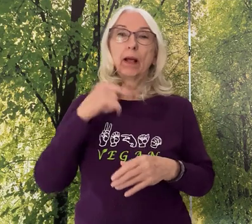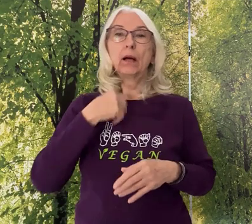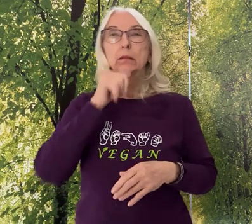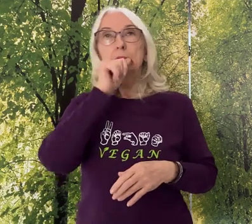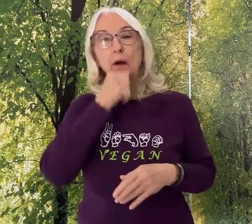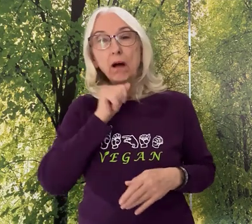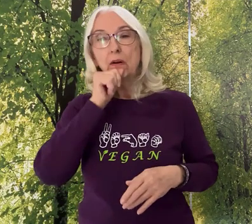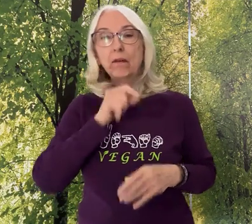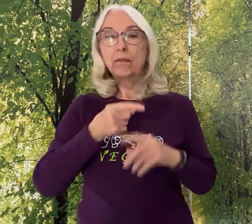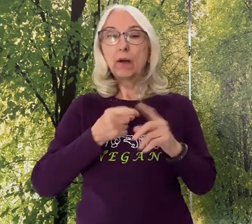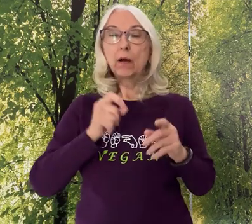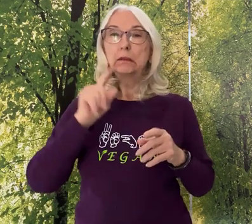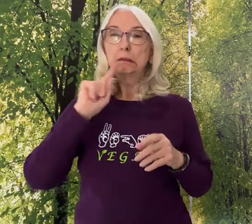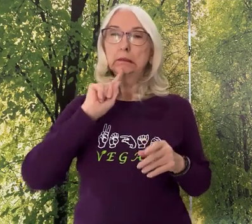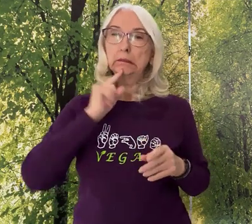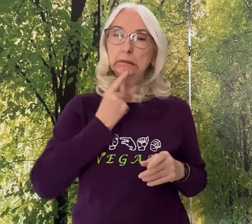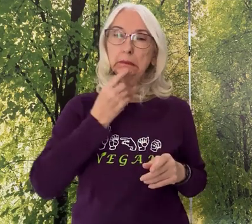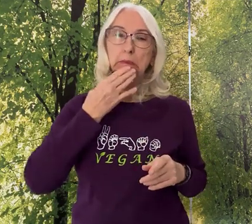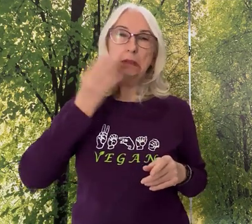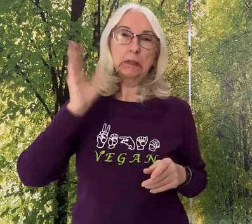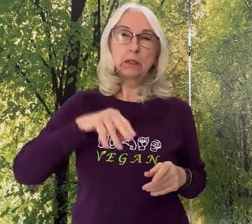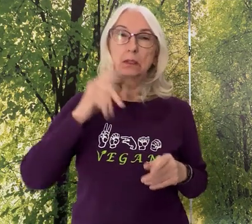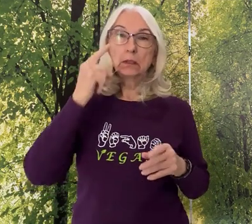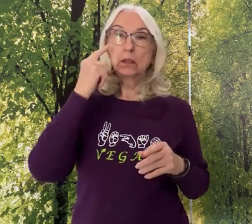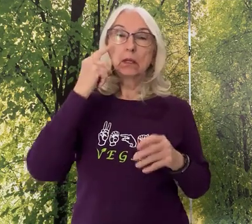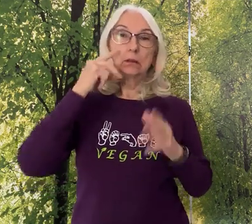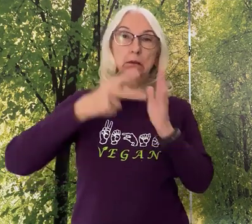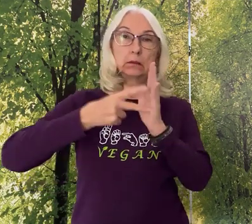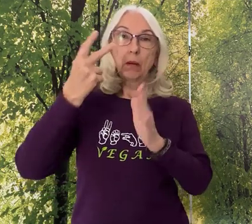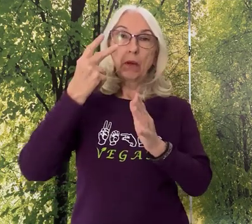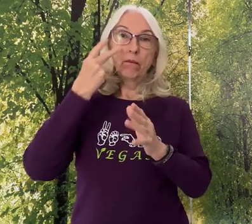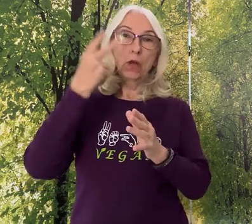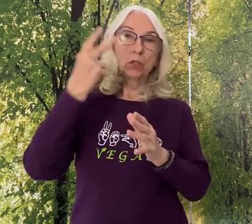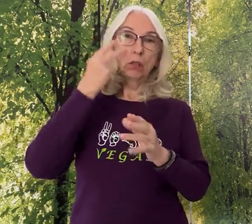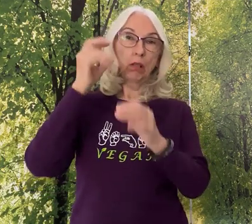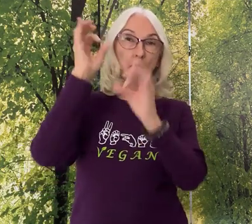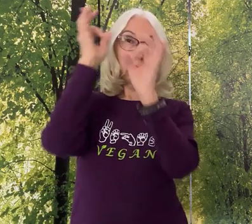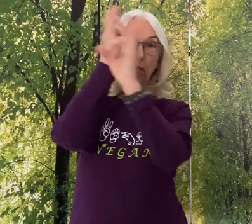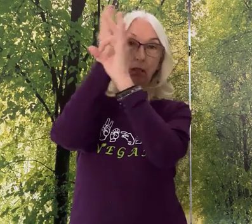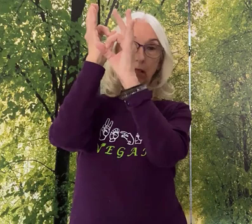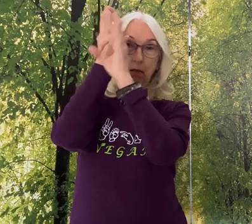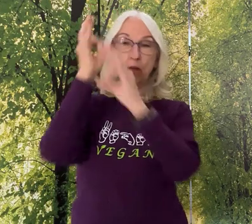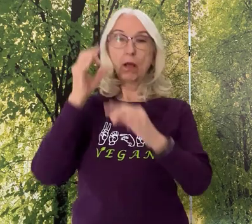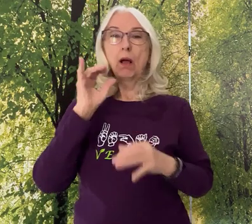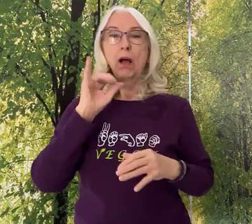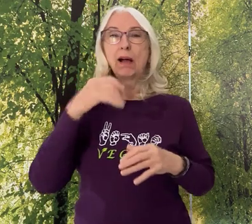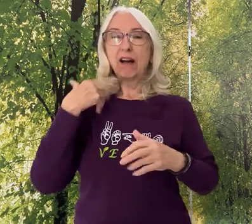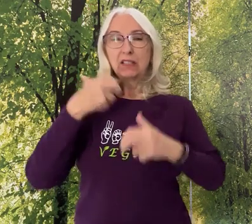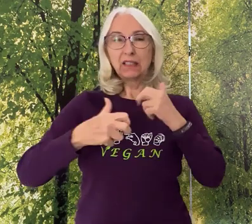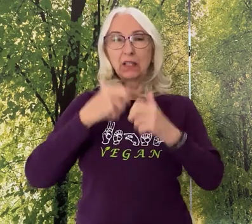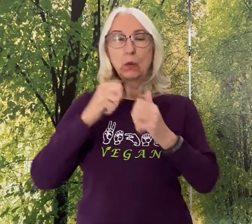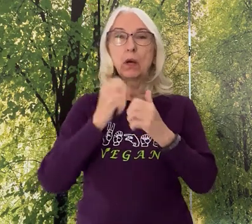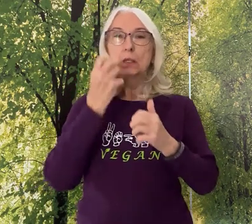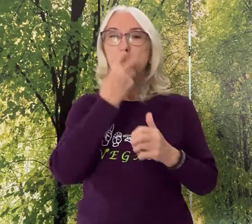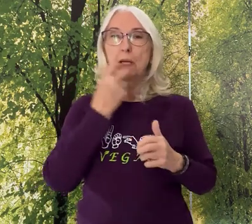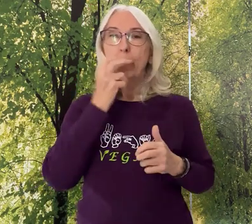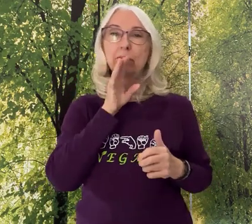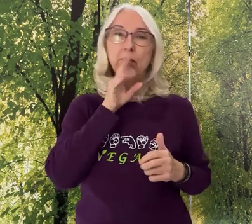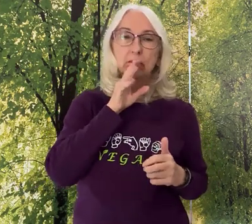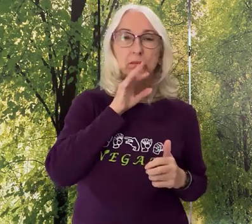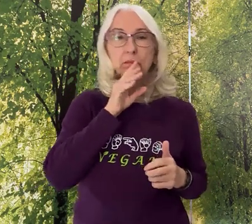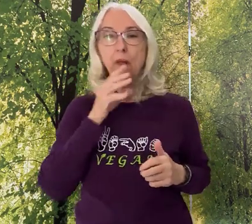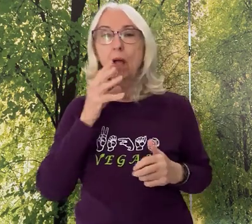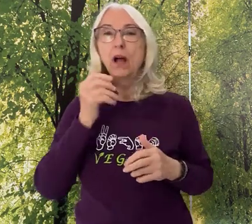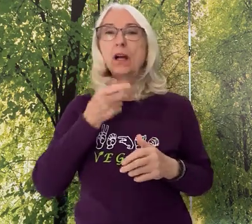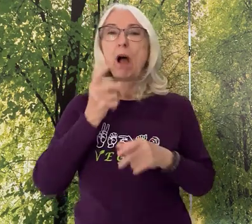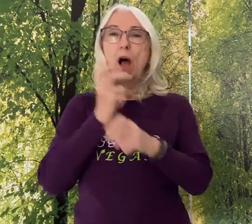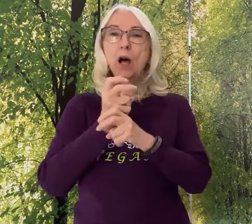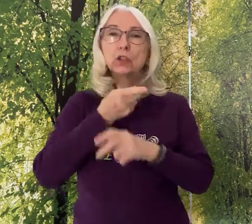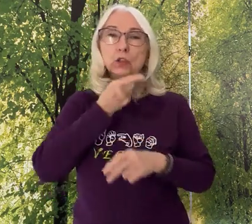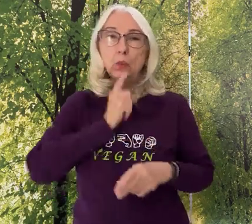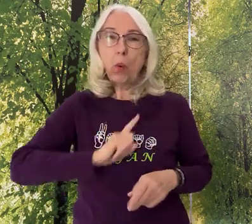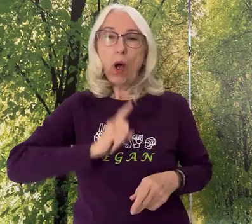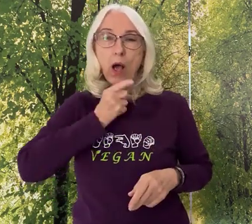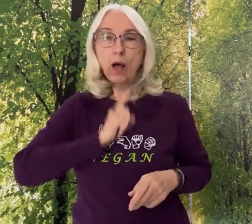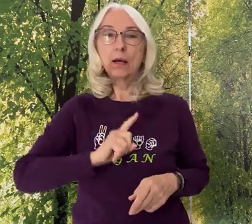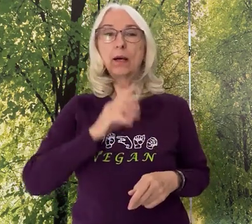I suffered from severe double vision, had difficulty with my speech and swallowing,